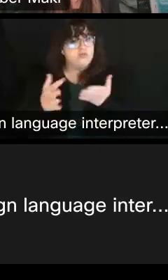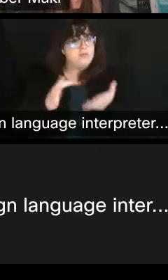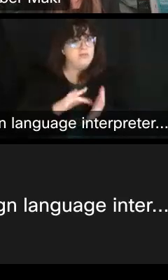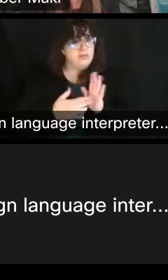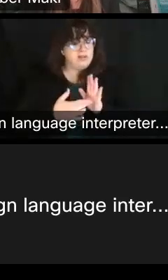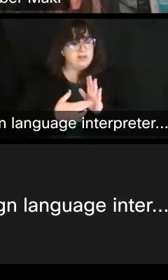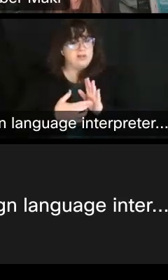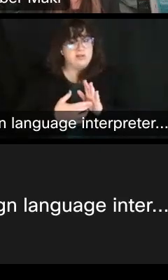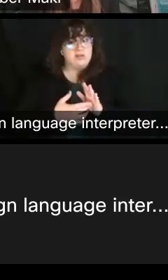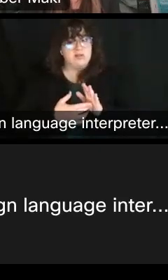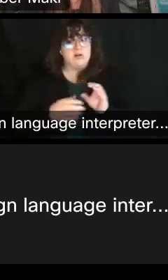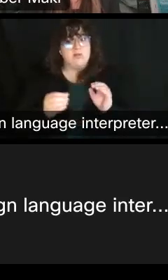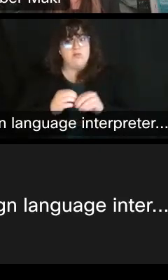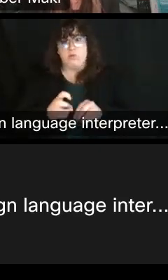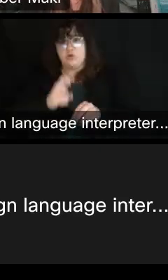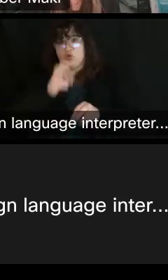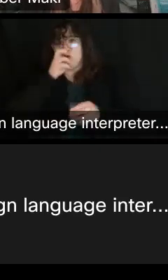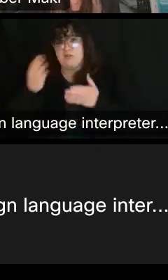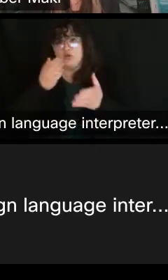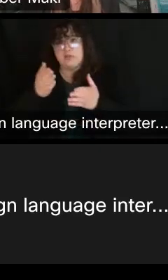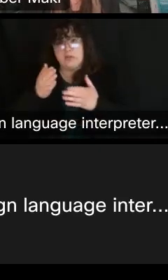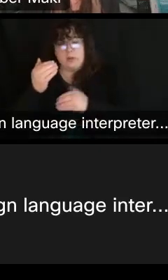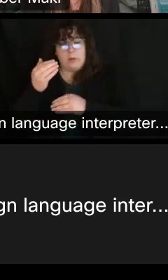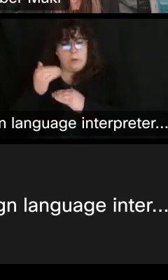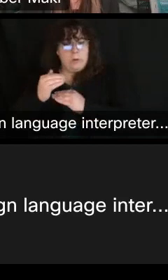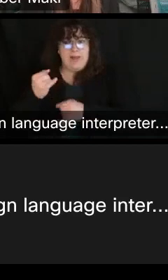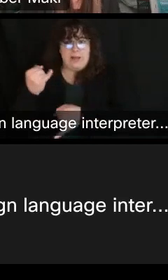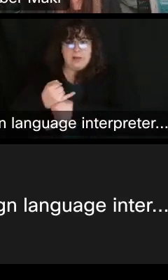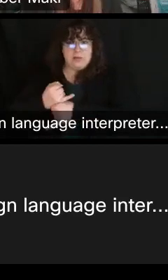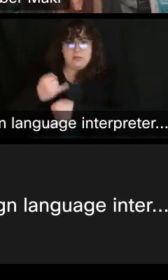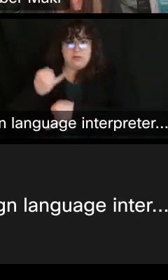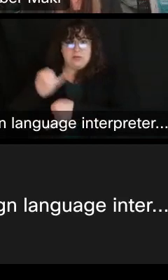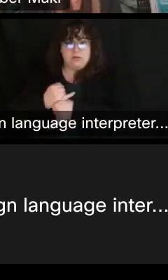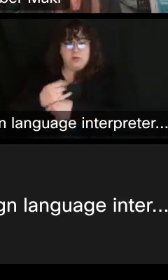restrictive services like an institutional level of care because the institution said